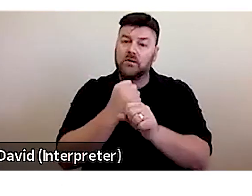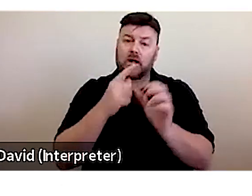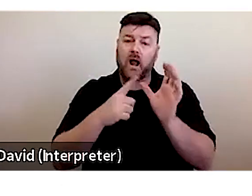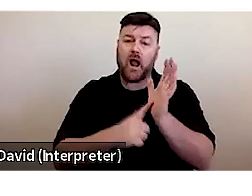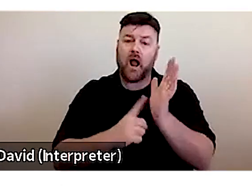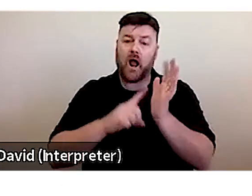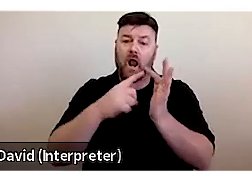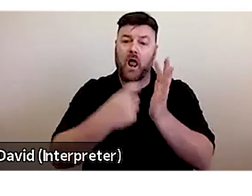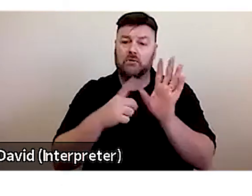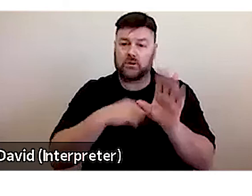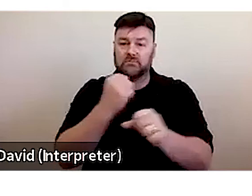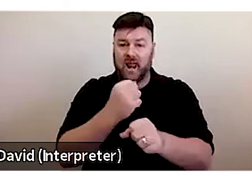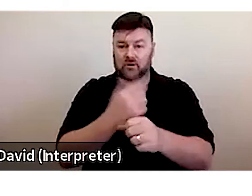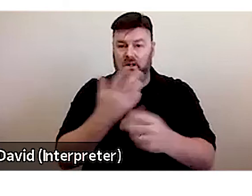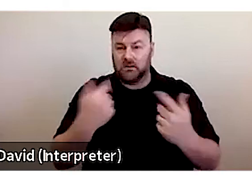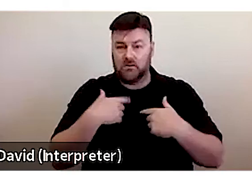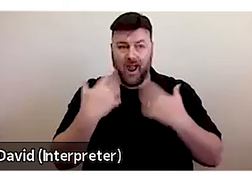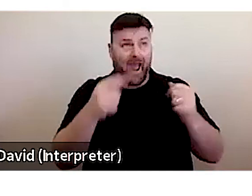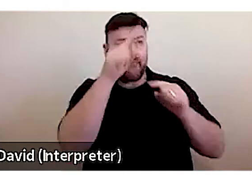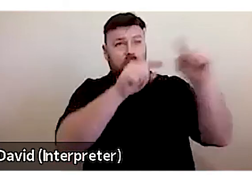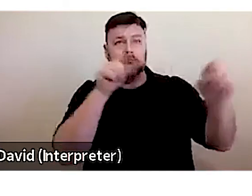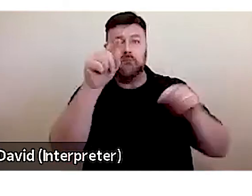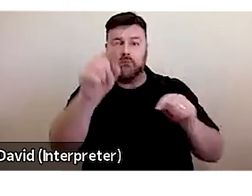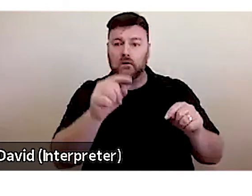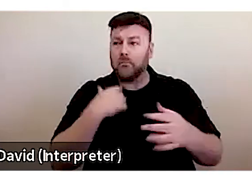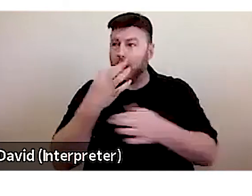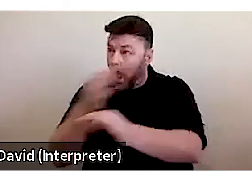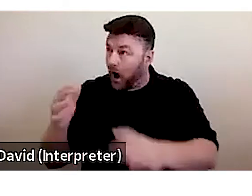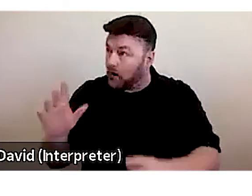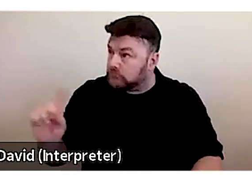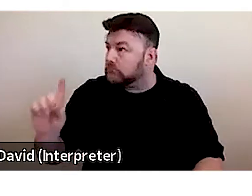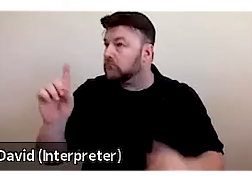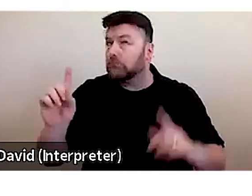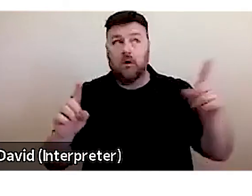If you are performing practices where you have...